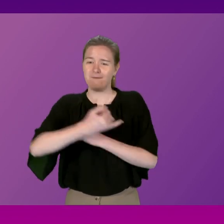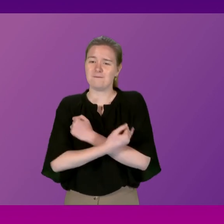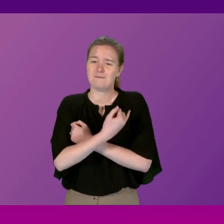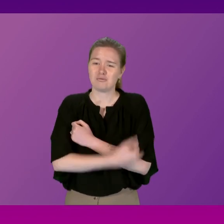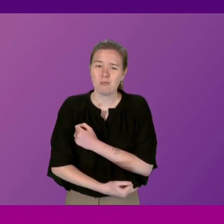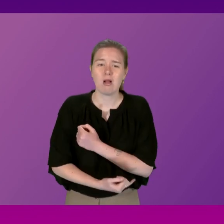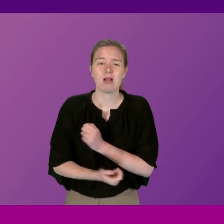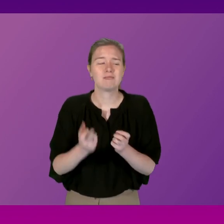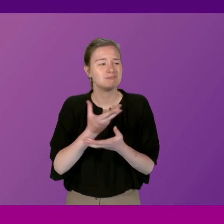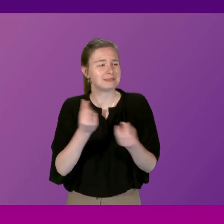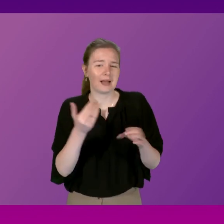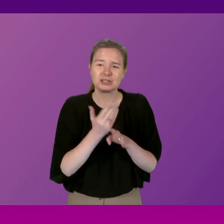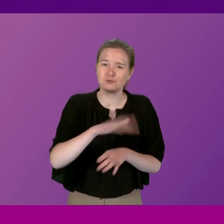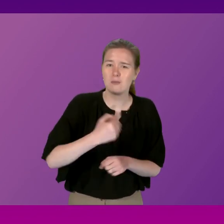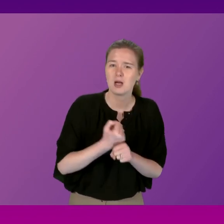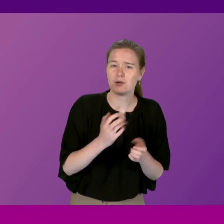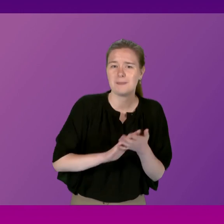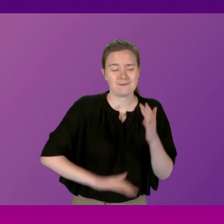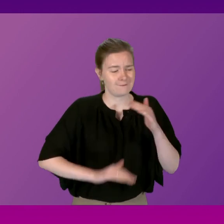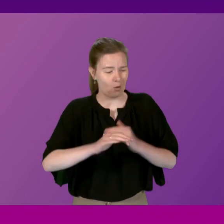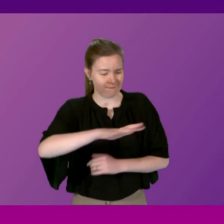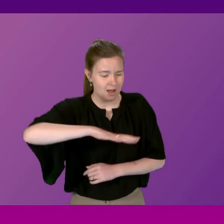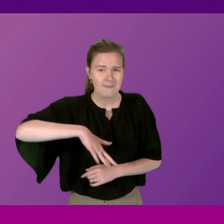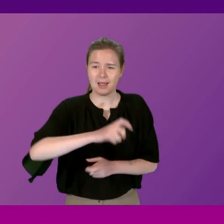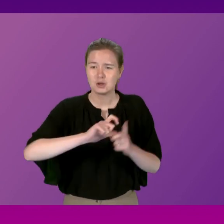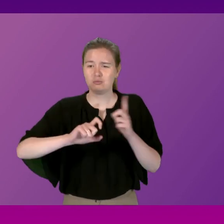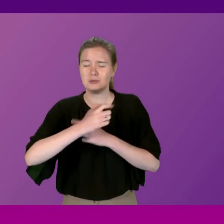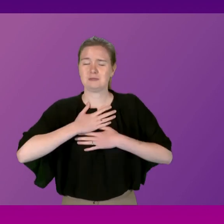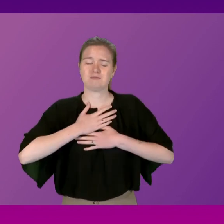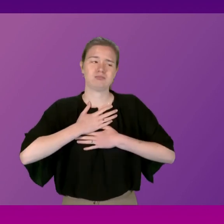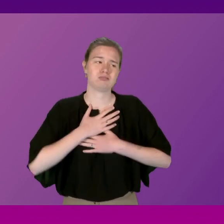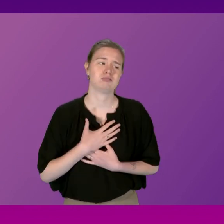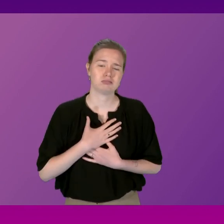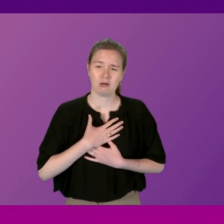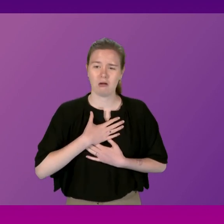The lack of action from the Government has left whole families and communities in grief.